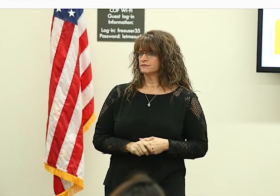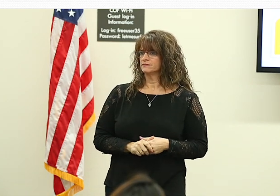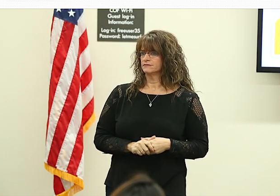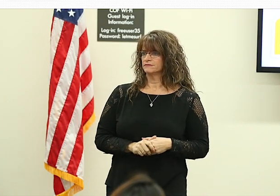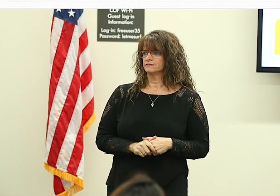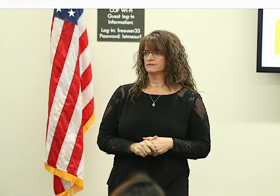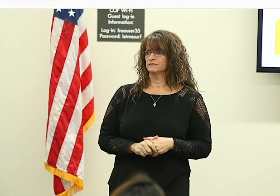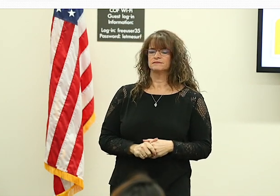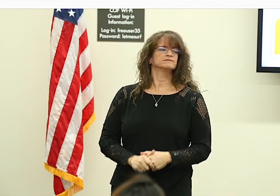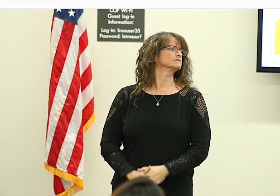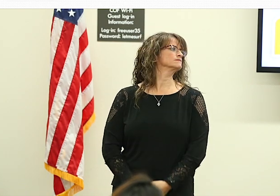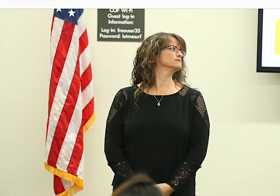Okay.